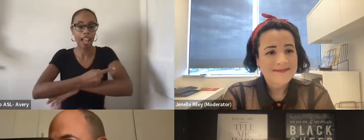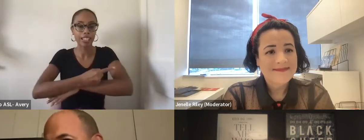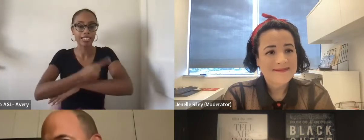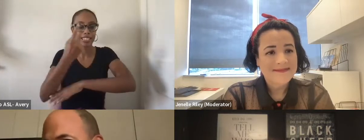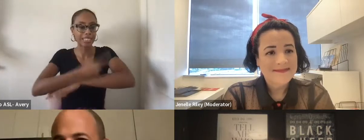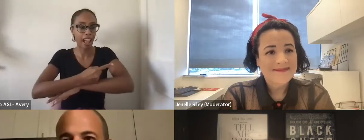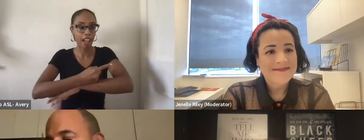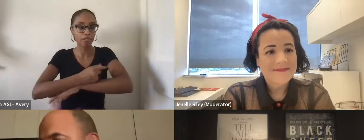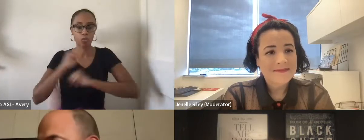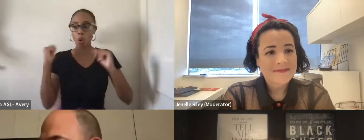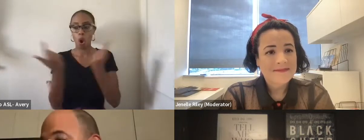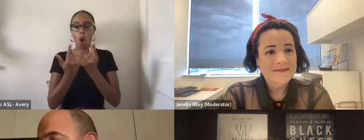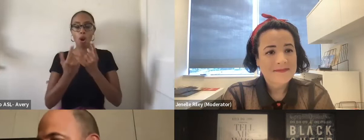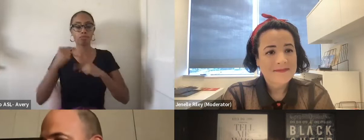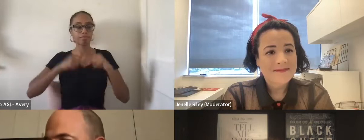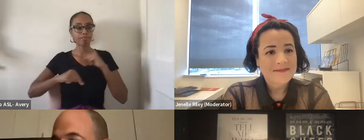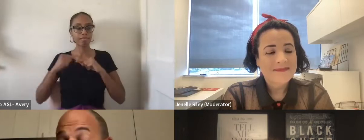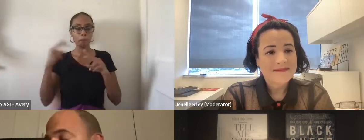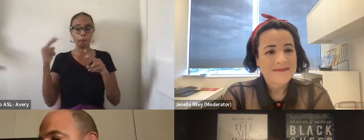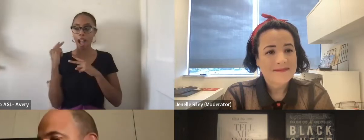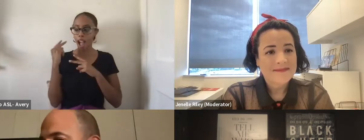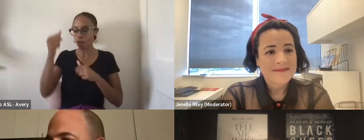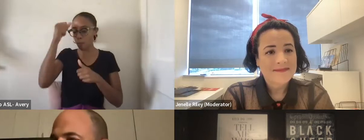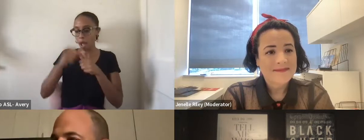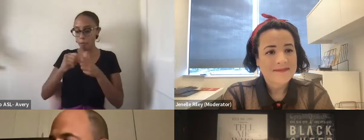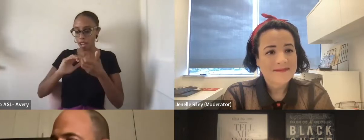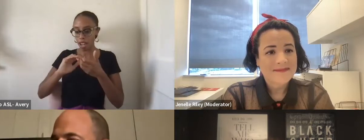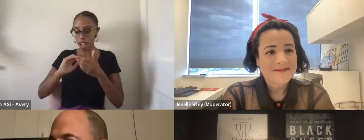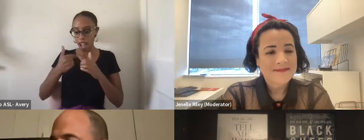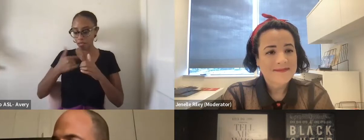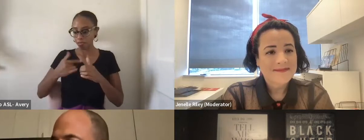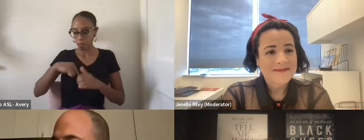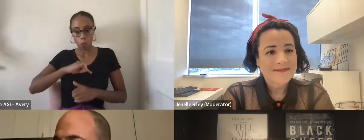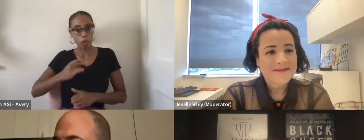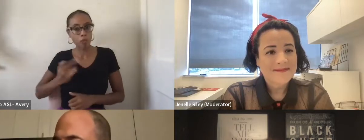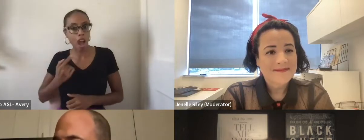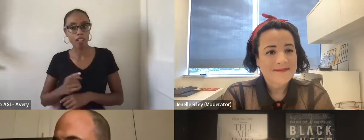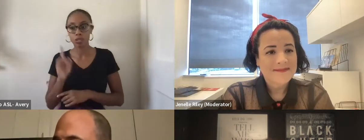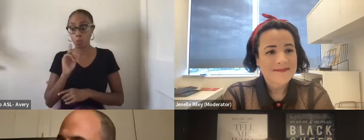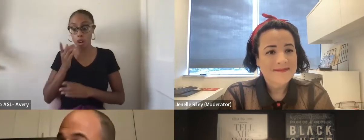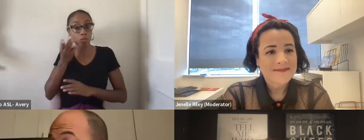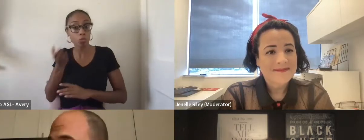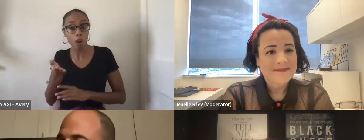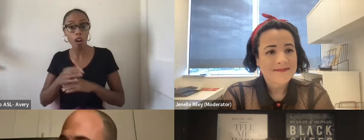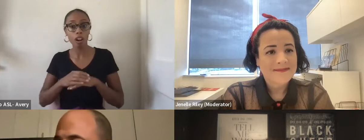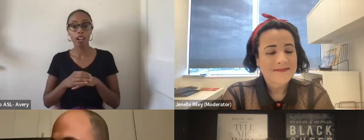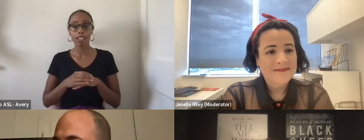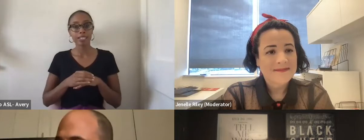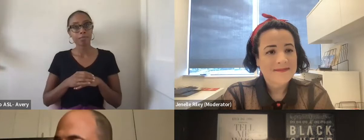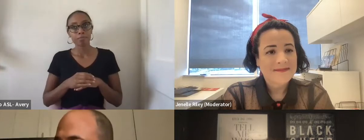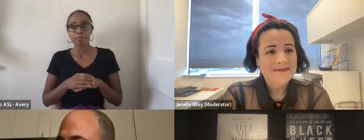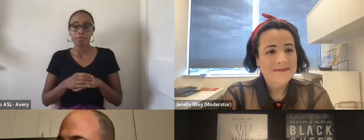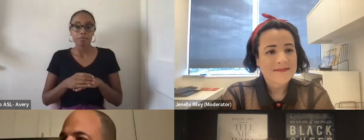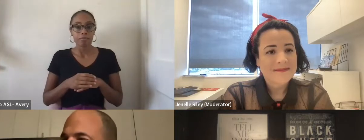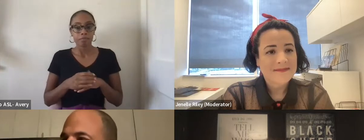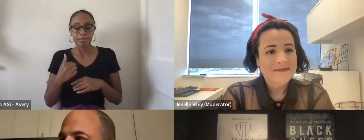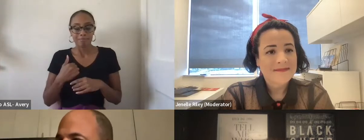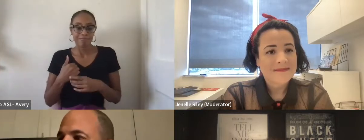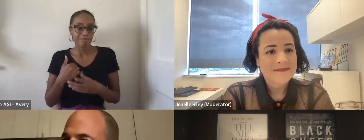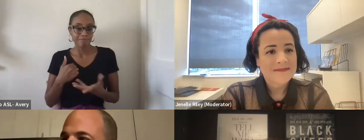I mean, yeah, and I obviously, Ed and I are looking at it through the prism of having just made this